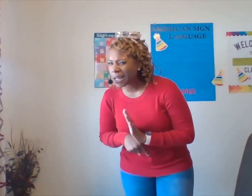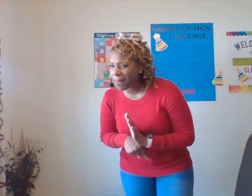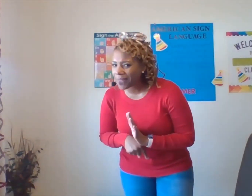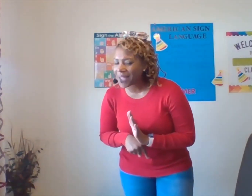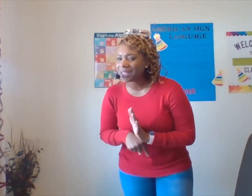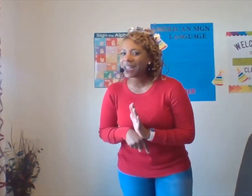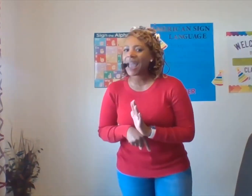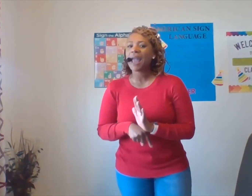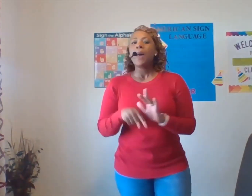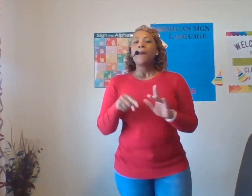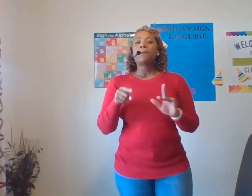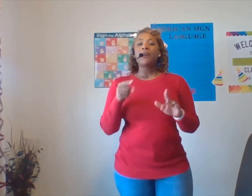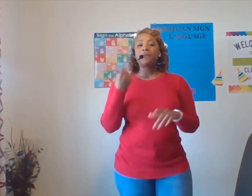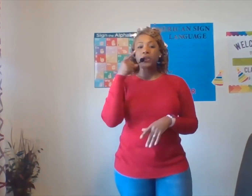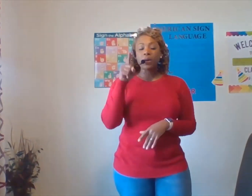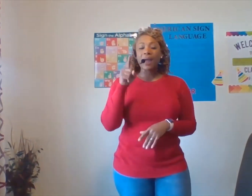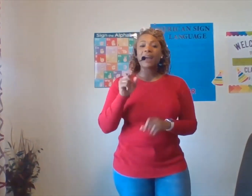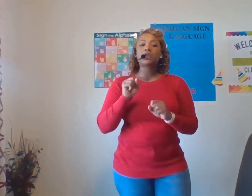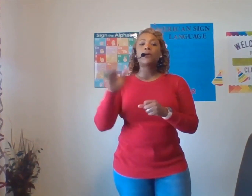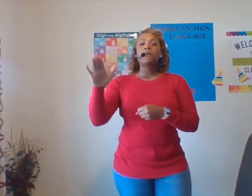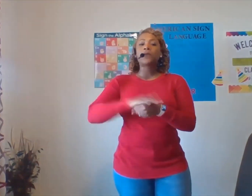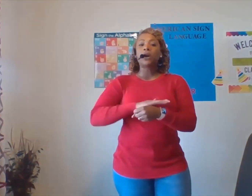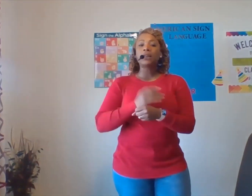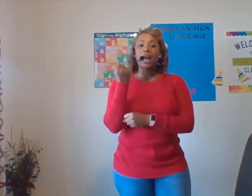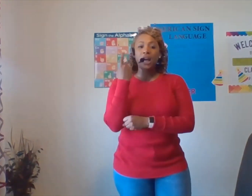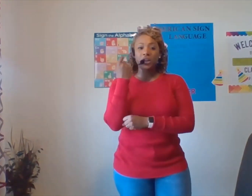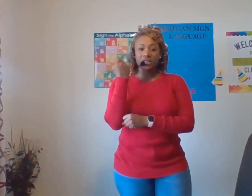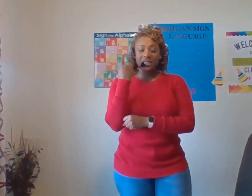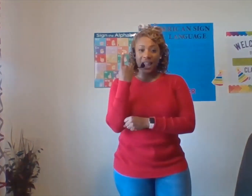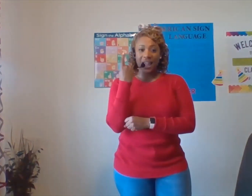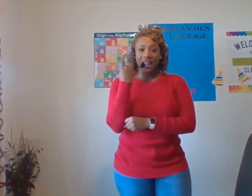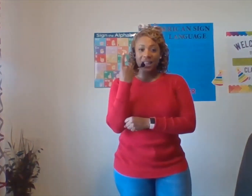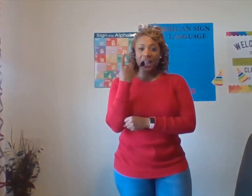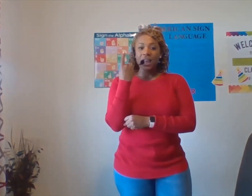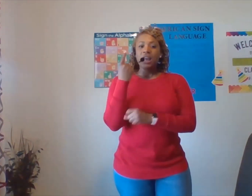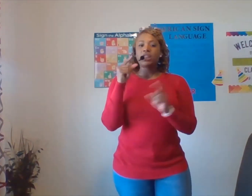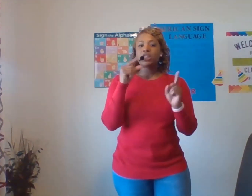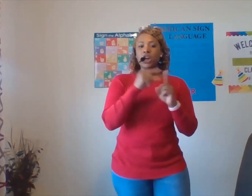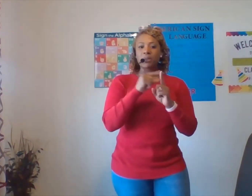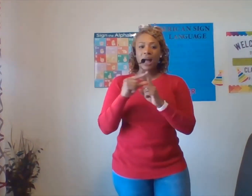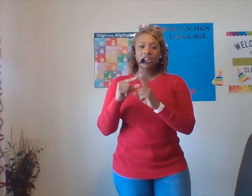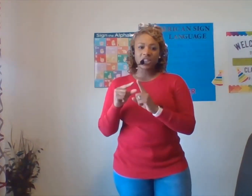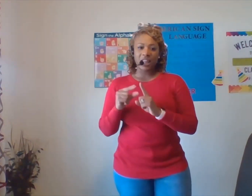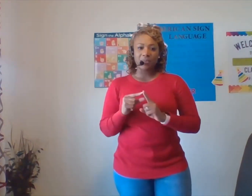today but for you guys to fully understand the terminology that I'm